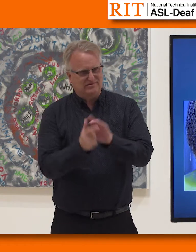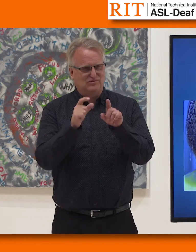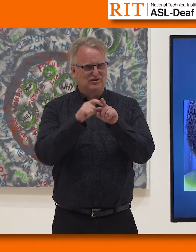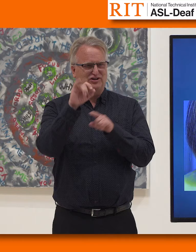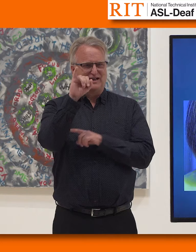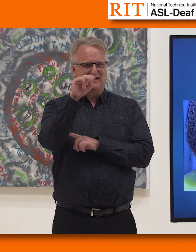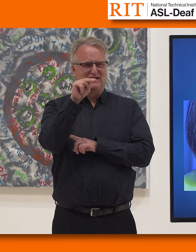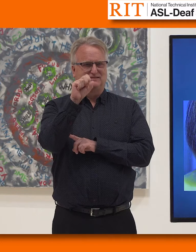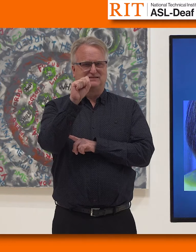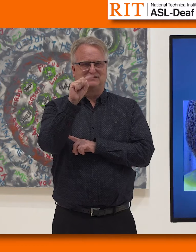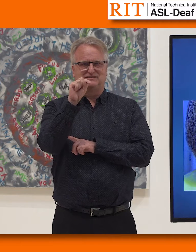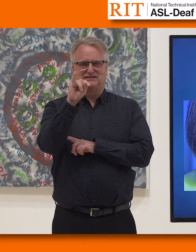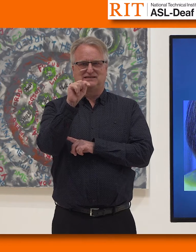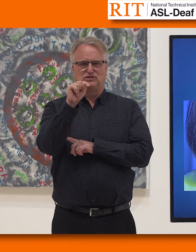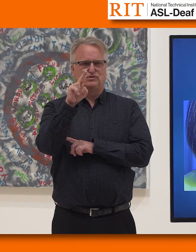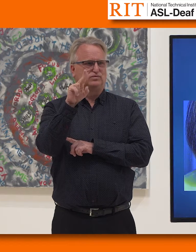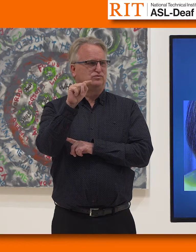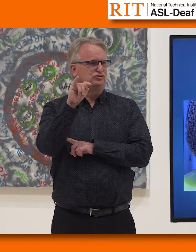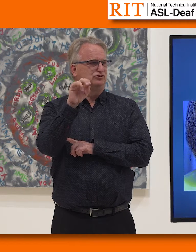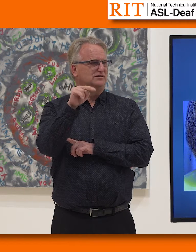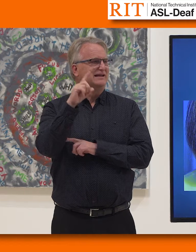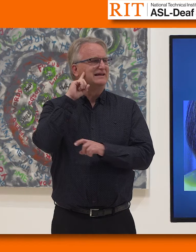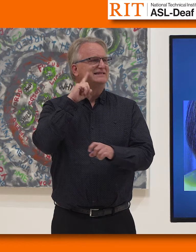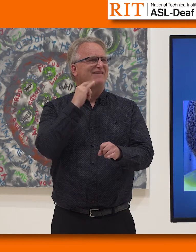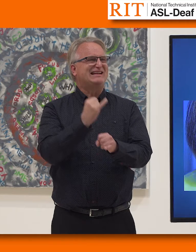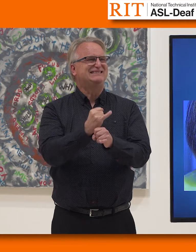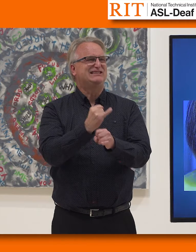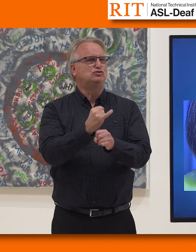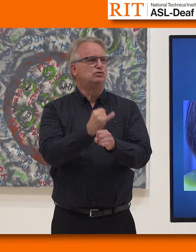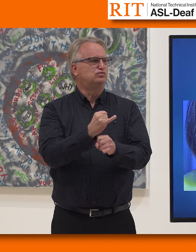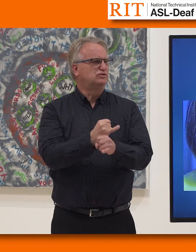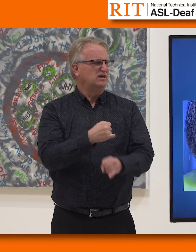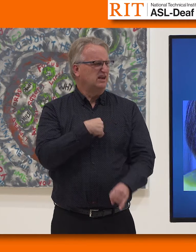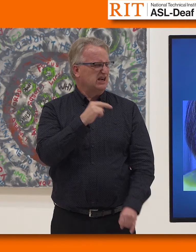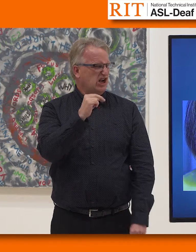from an inaccurate interpretation-- one classic example in my classroom